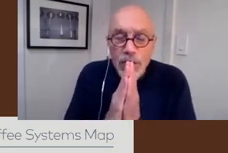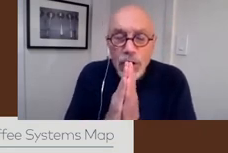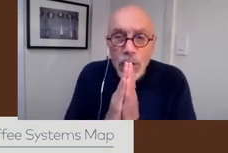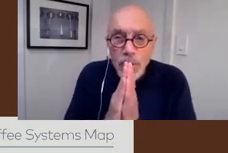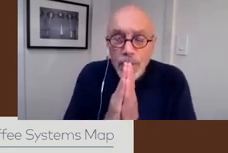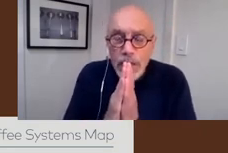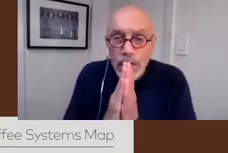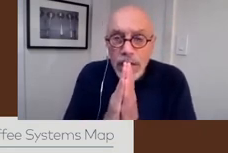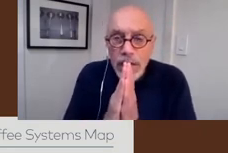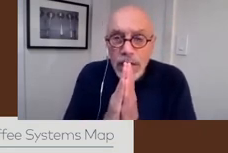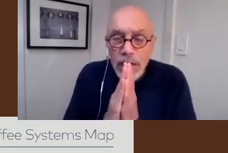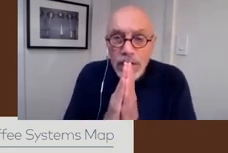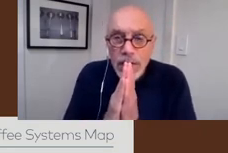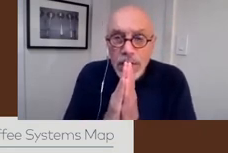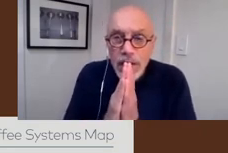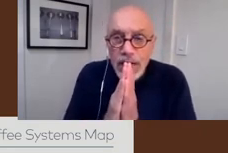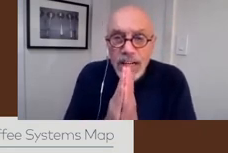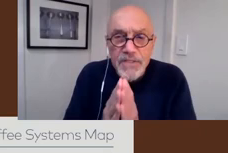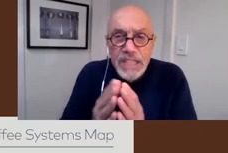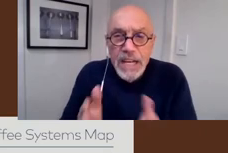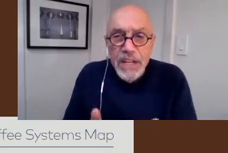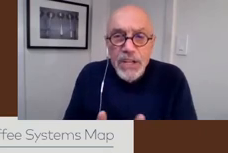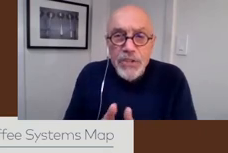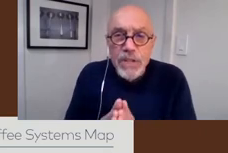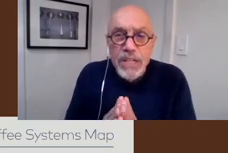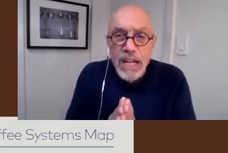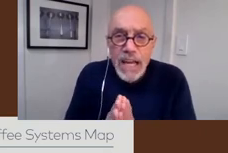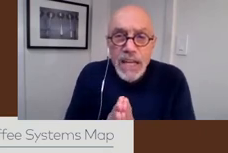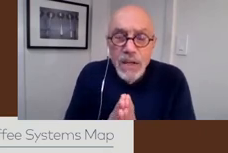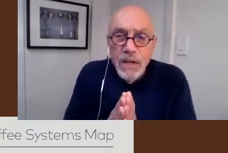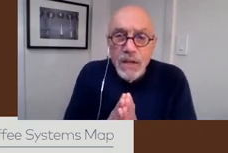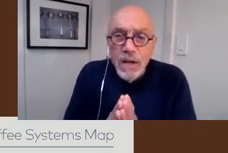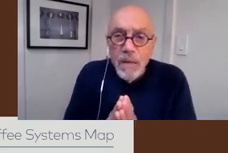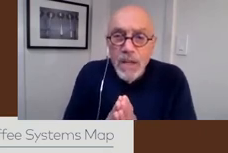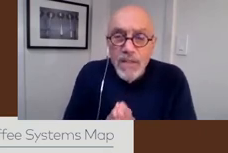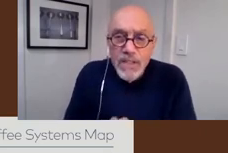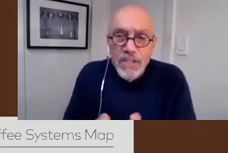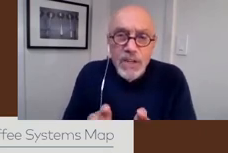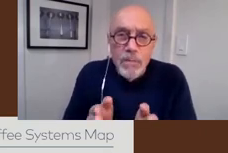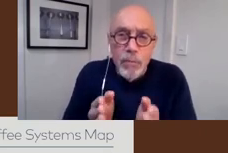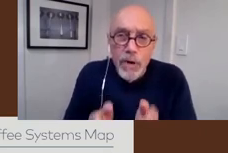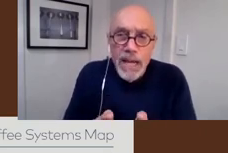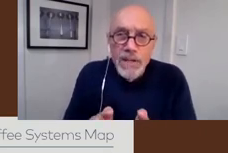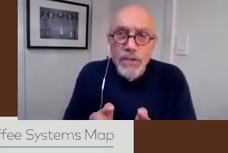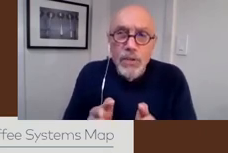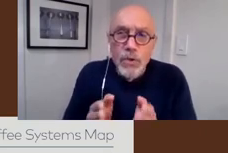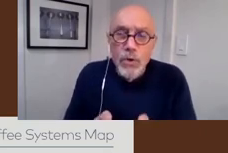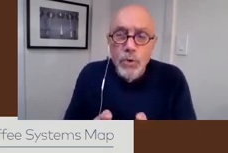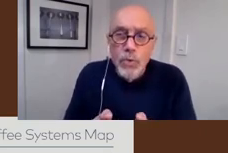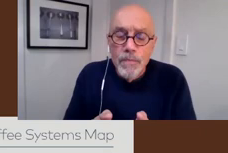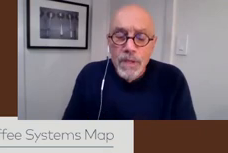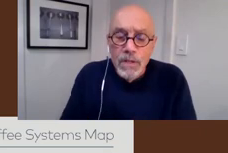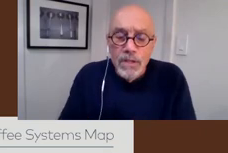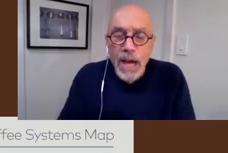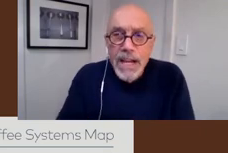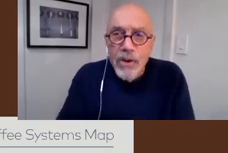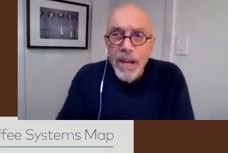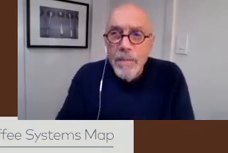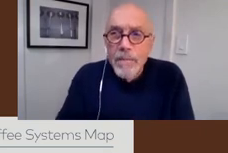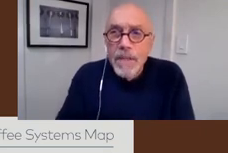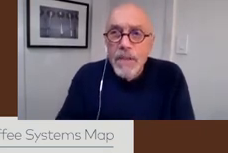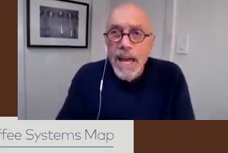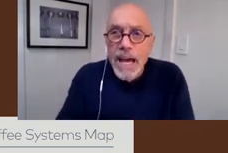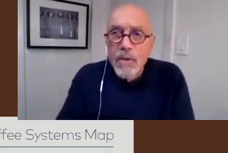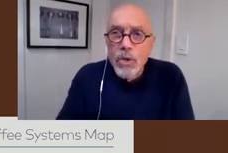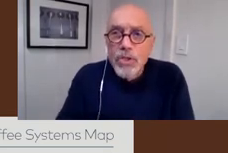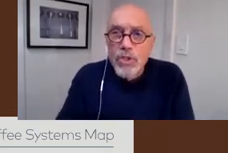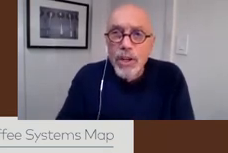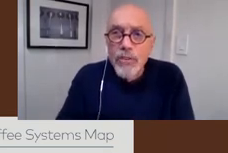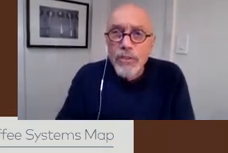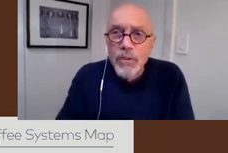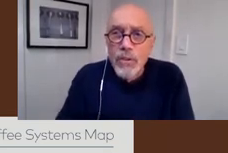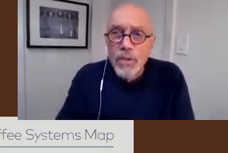also the kind of state of the industry today, this is a brand-new diagram that was just